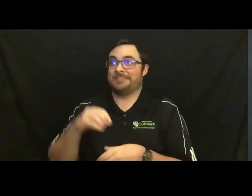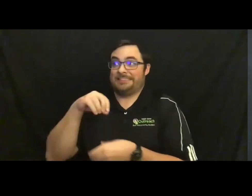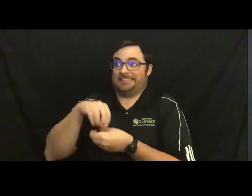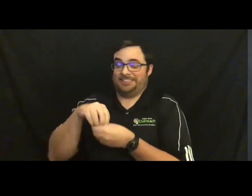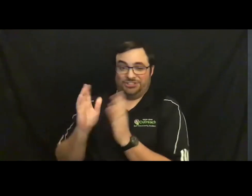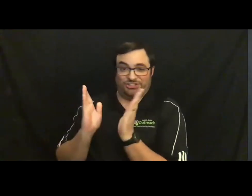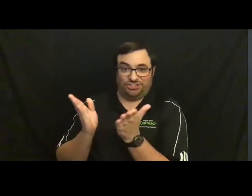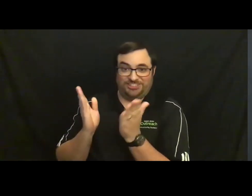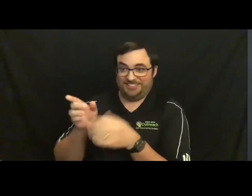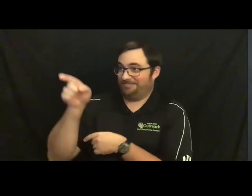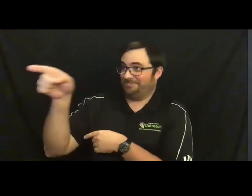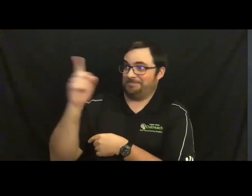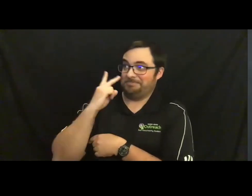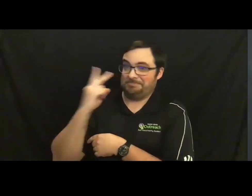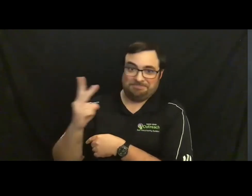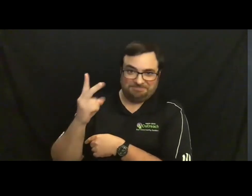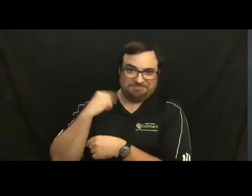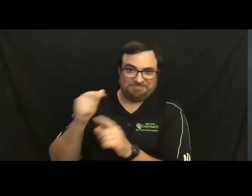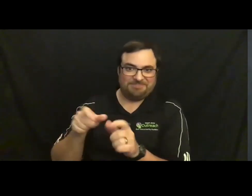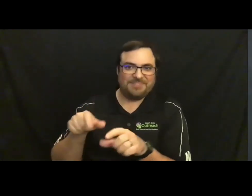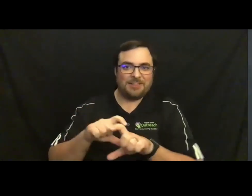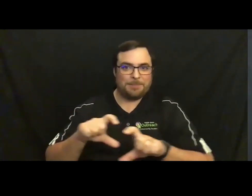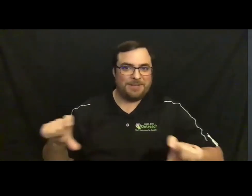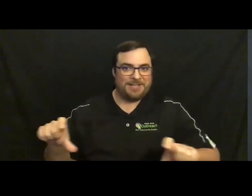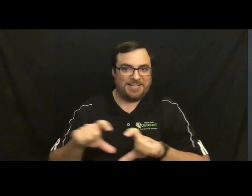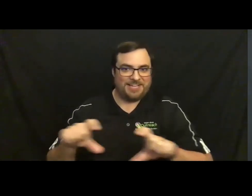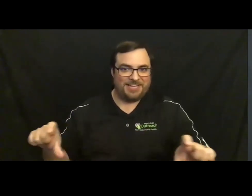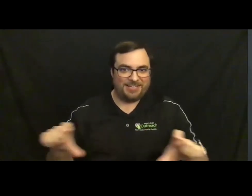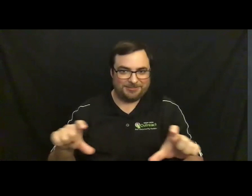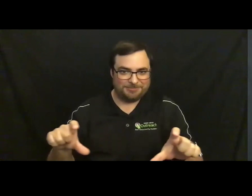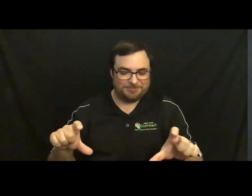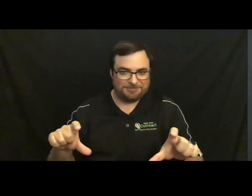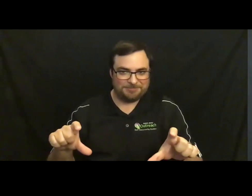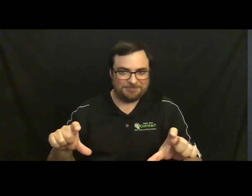the chat feature, which you should be able to see at the bottom of your screen. If you